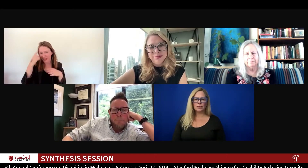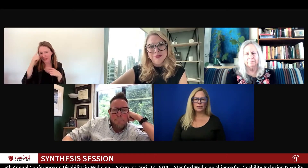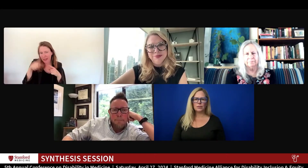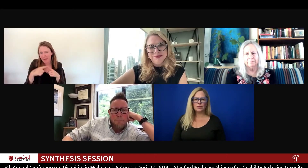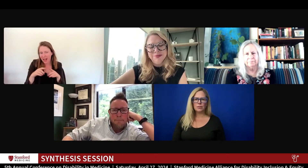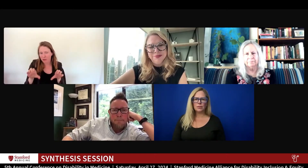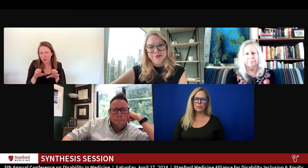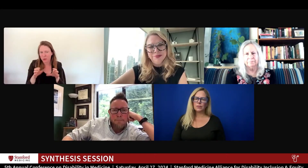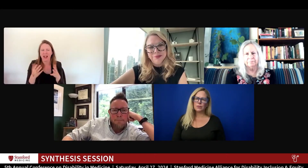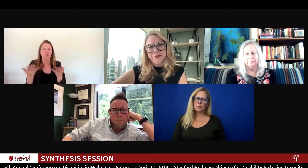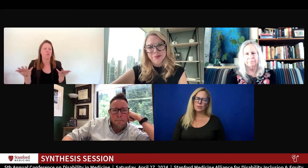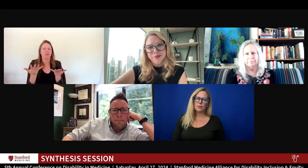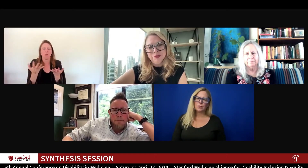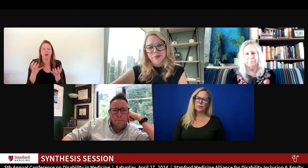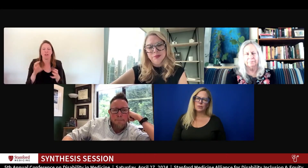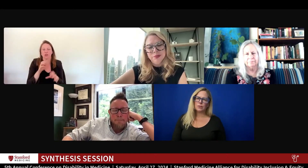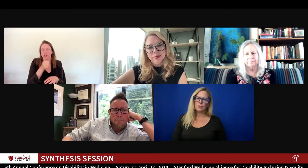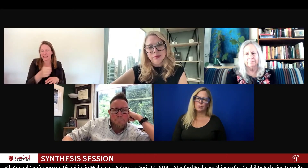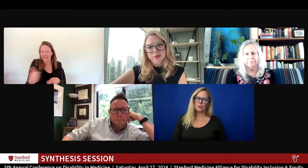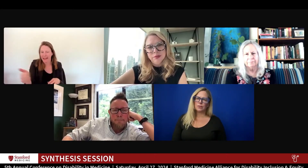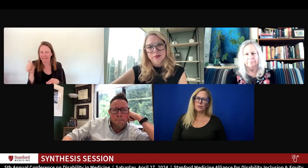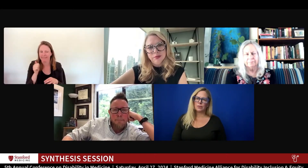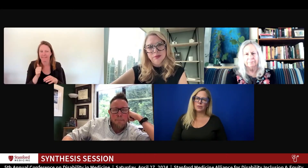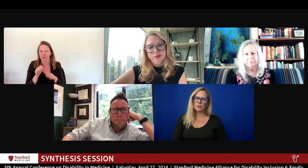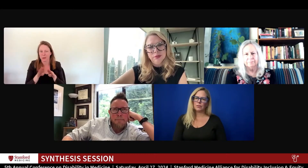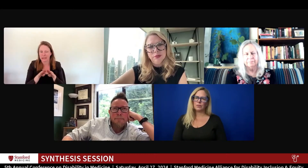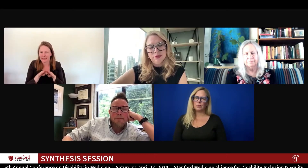What would you like people in the audience to think about? What would you like them to